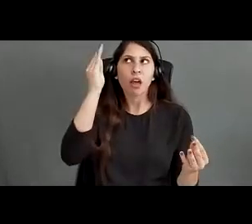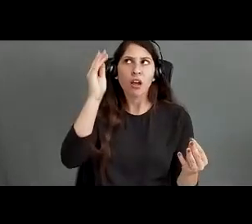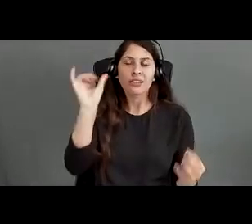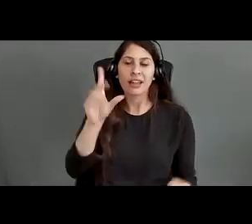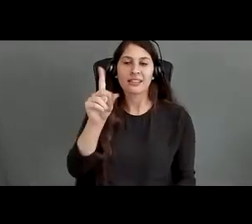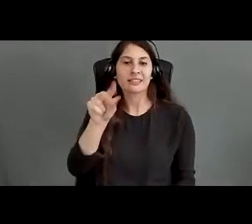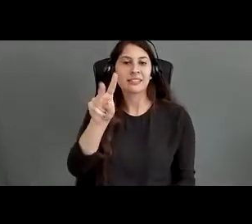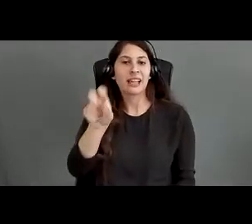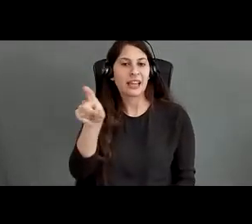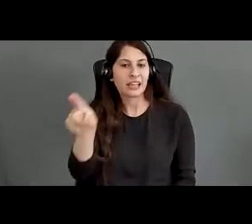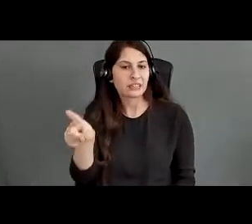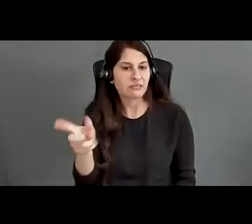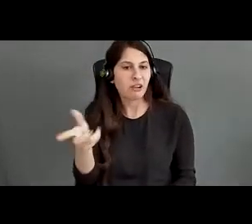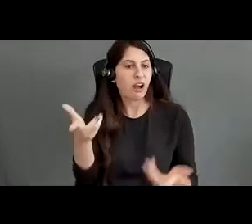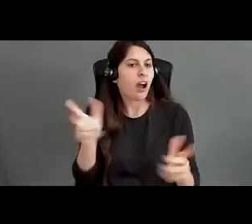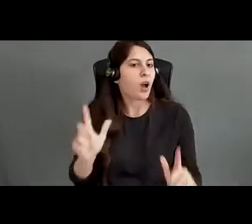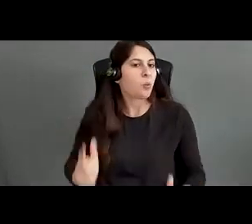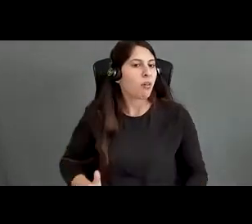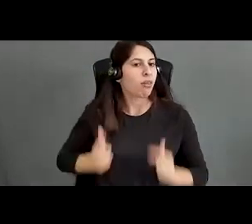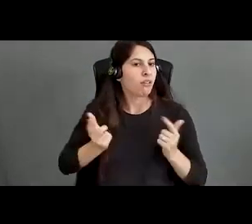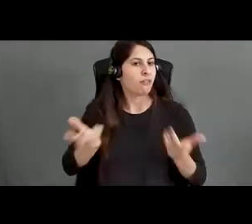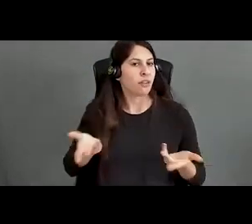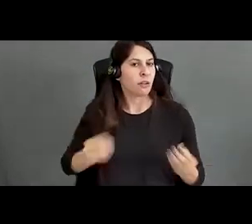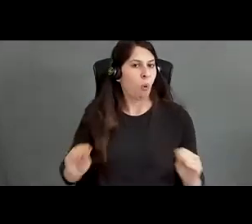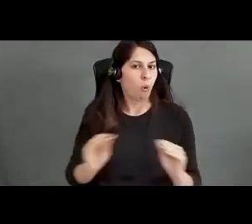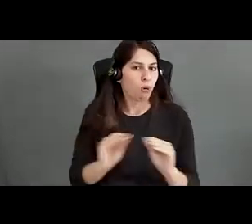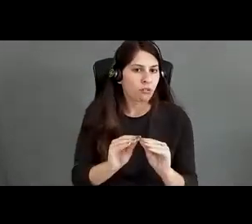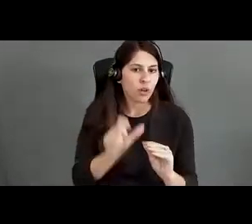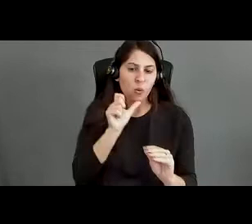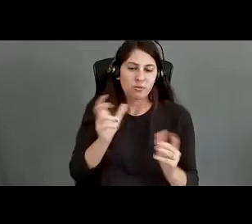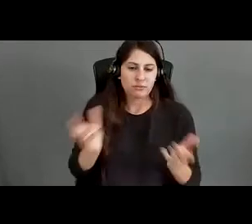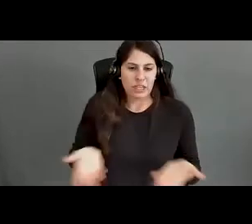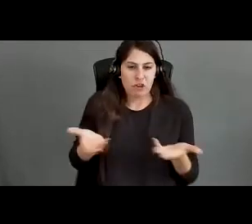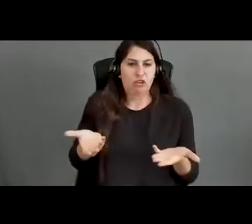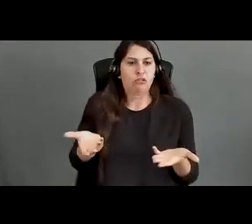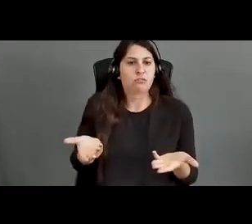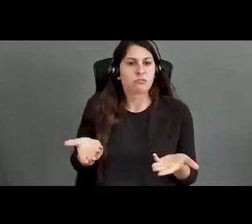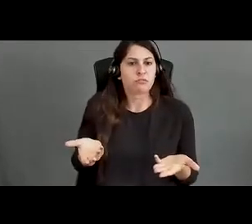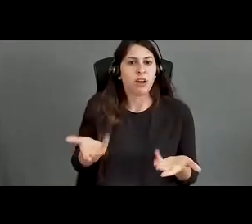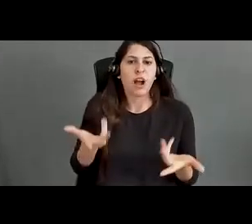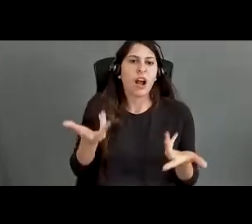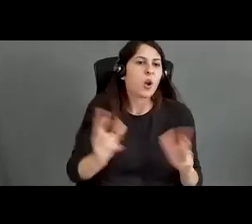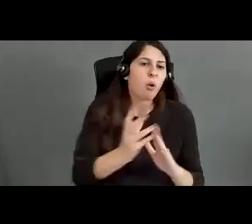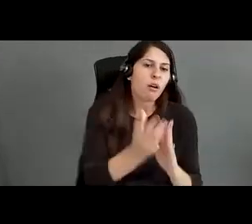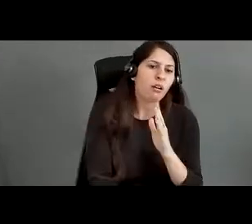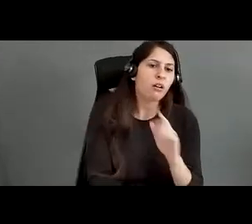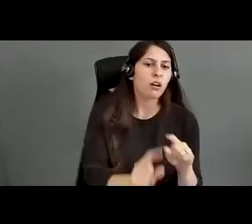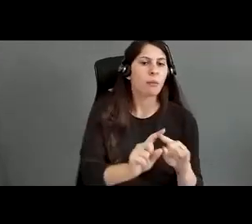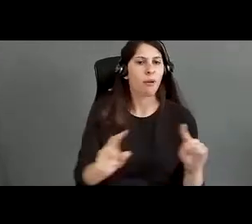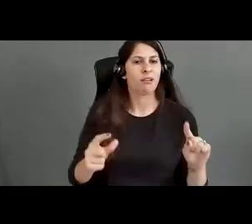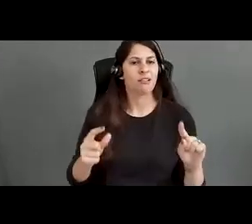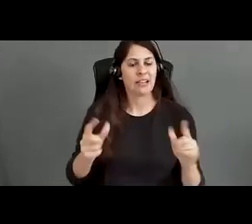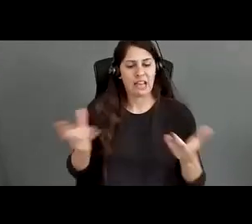"I don't really wanna be here anymore, don't really wanna be gone, but I really don't wanna be here anymore."